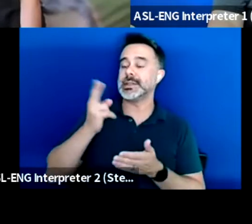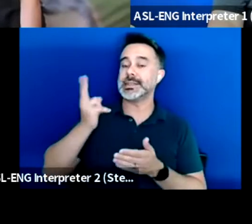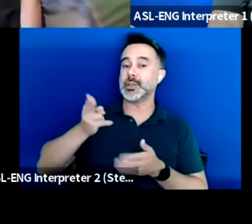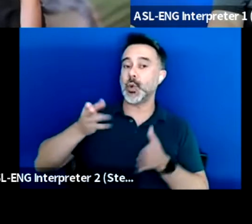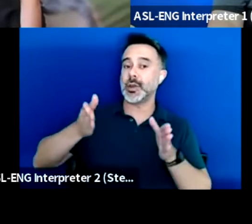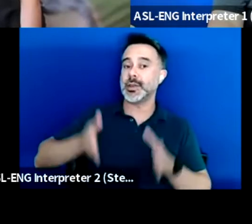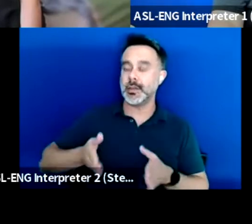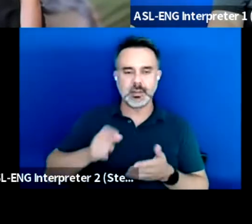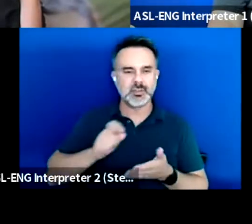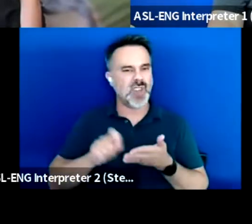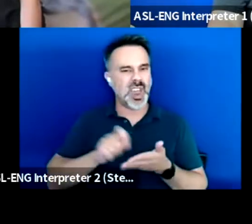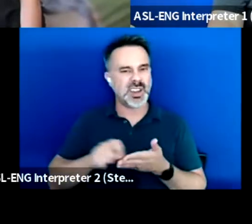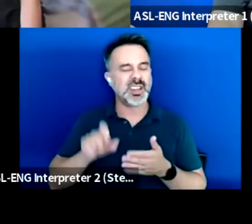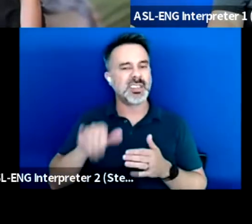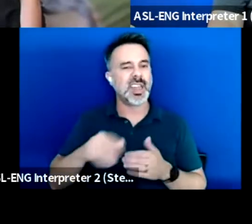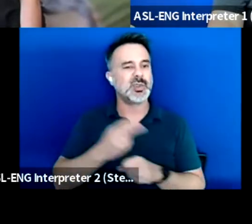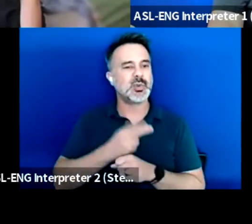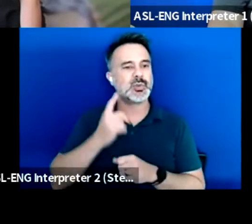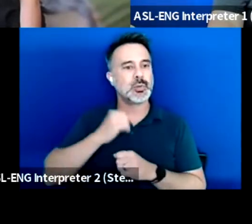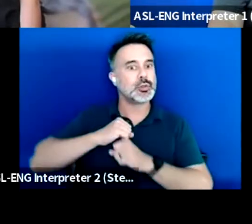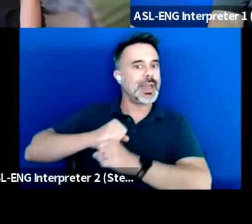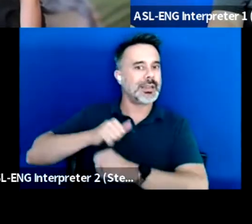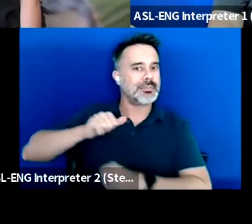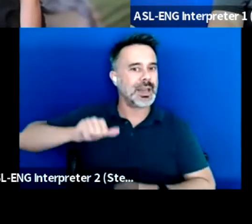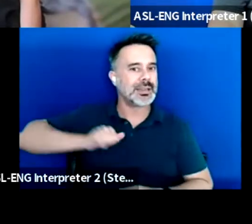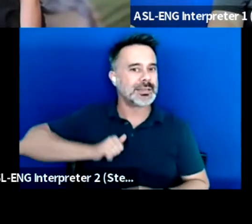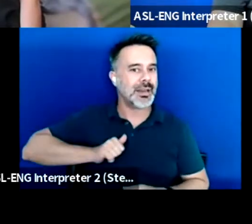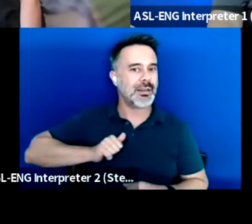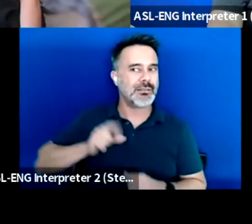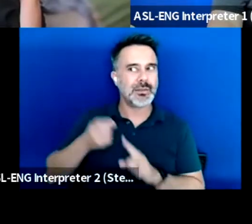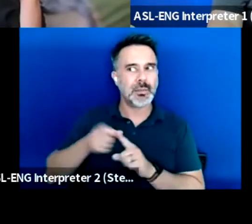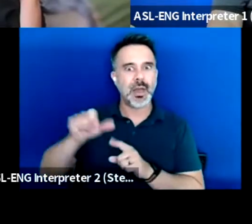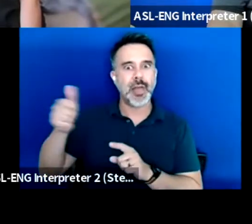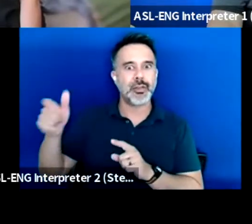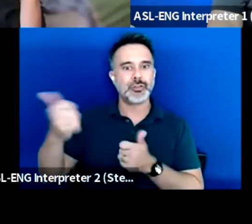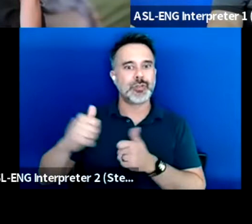The feat of getting to this age and being able to tell my story should be liberating rather